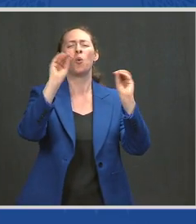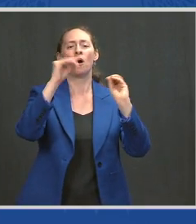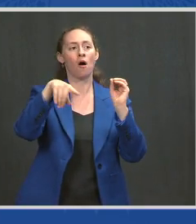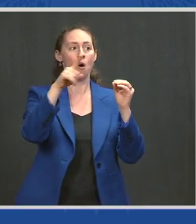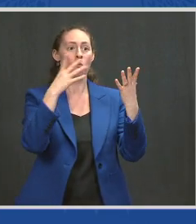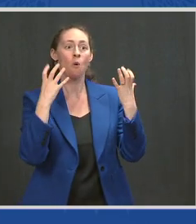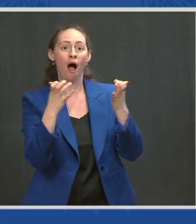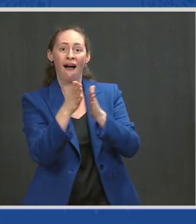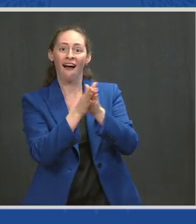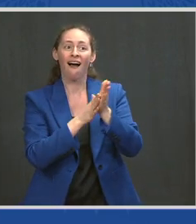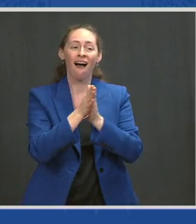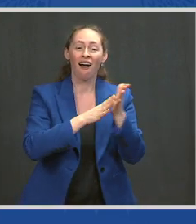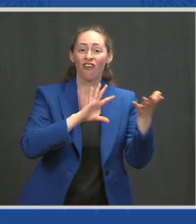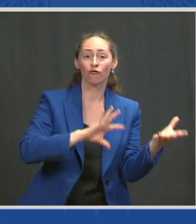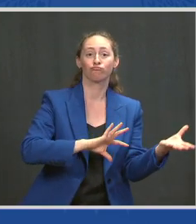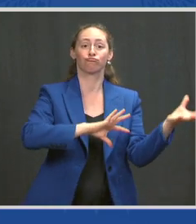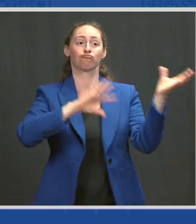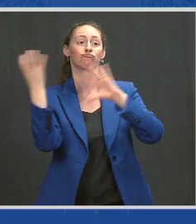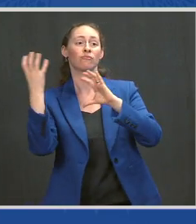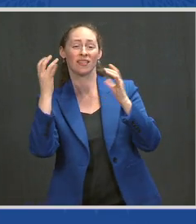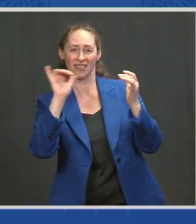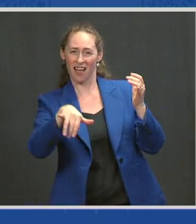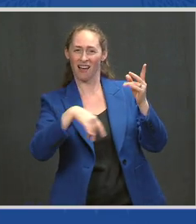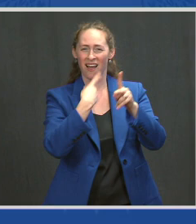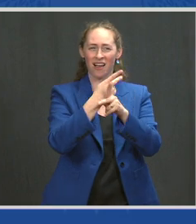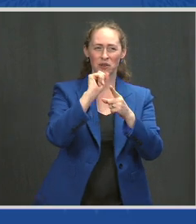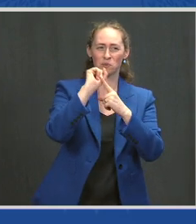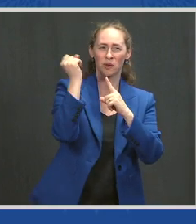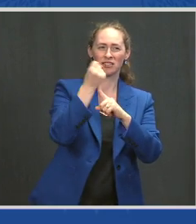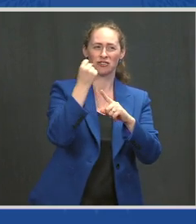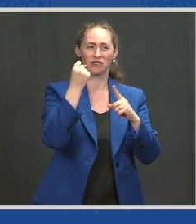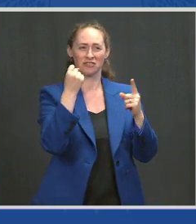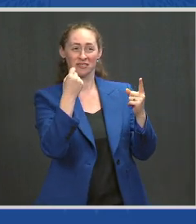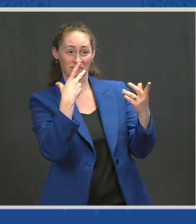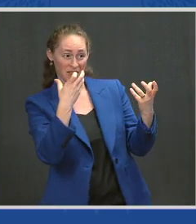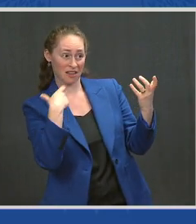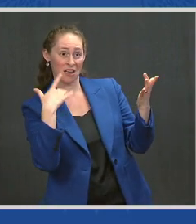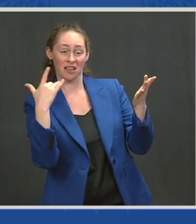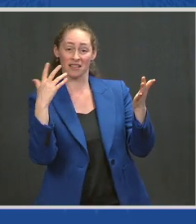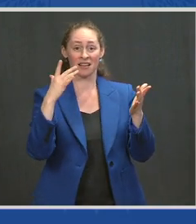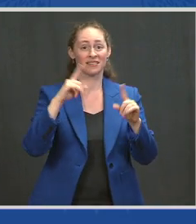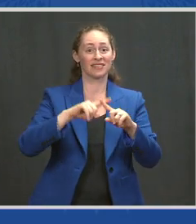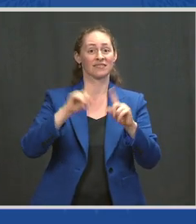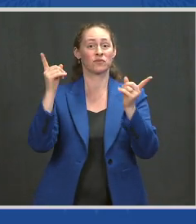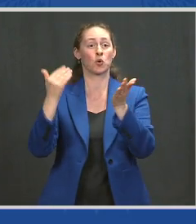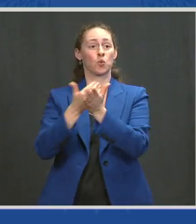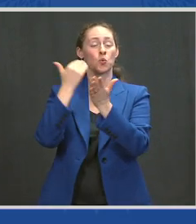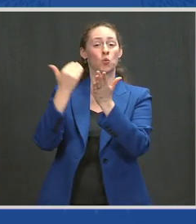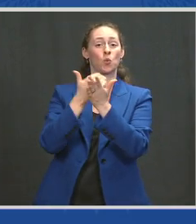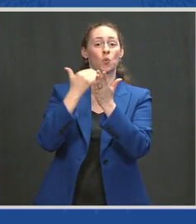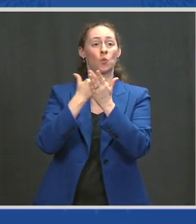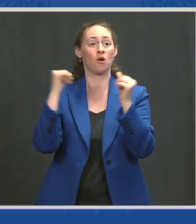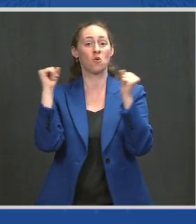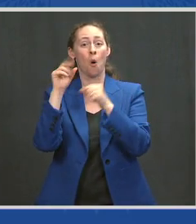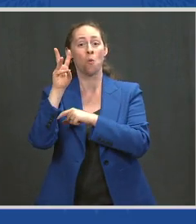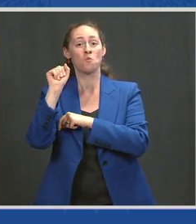for us to be in a situation where we're in a new Cold War." And I truly believe he thinks that -- he understands that.